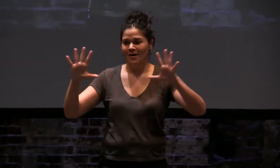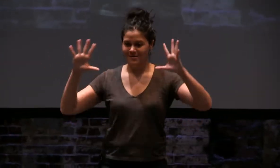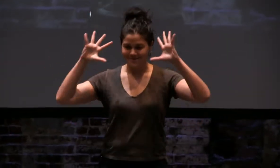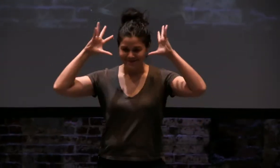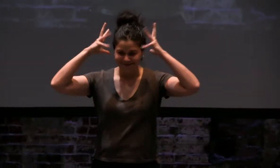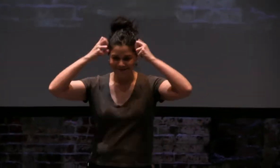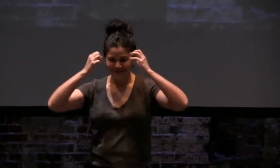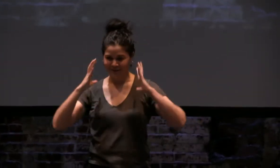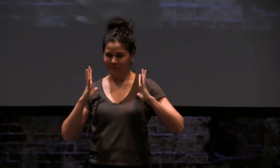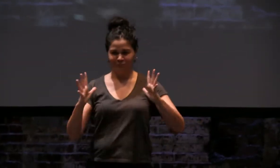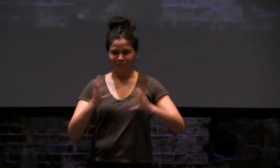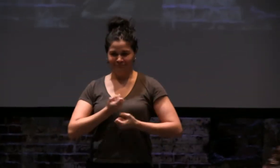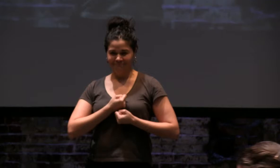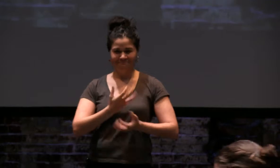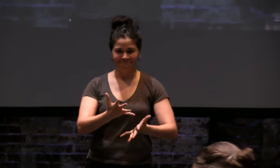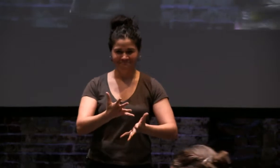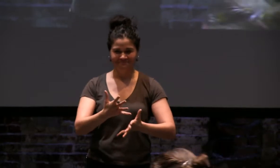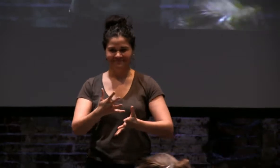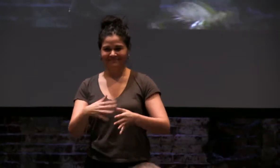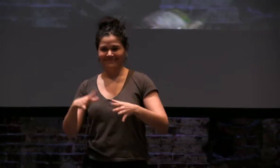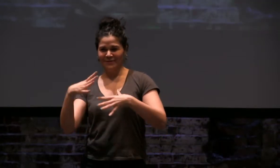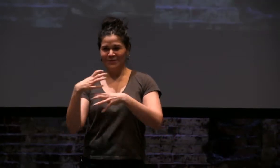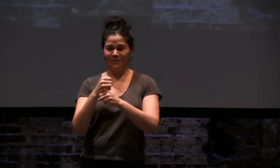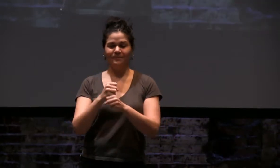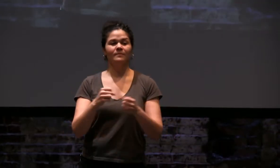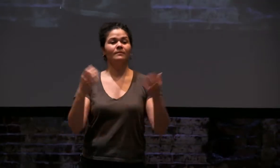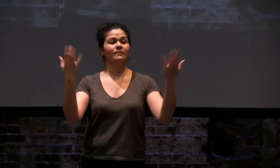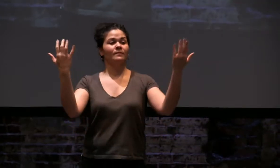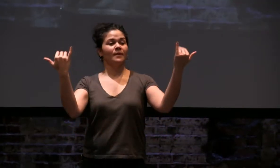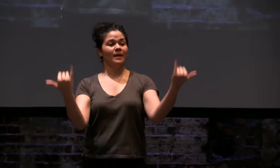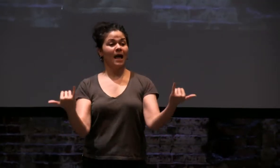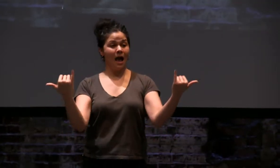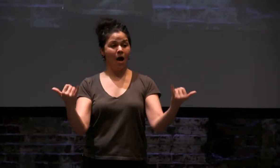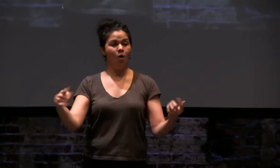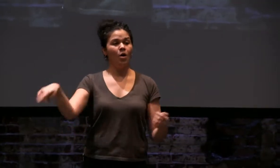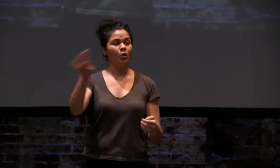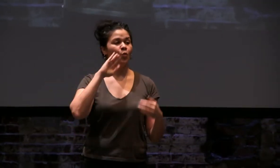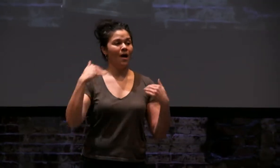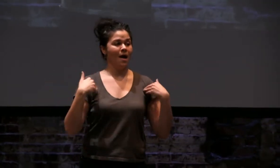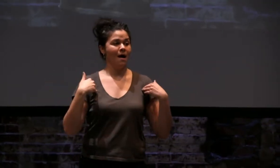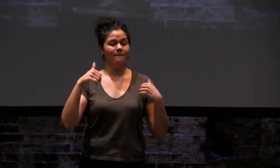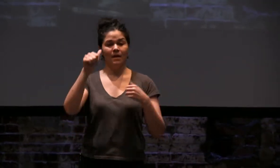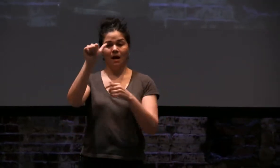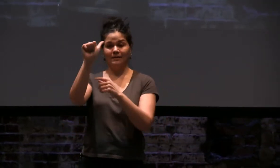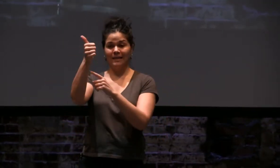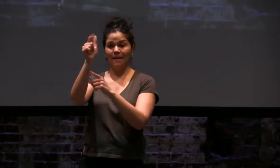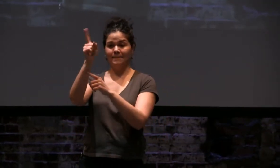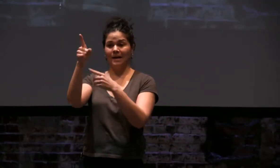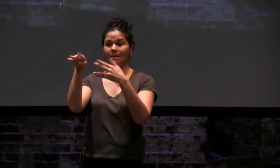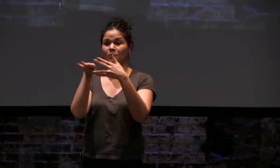Thank you everyone for that synthesis of so much work.